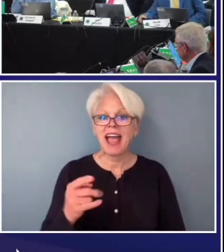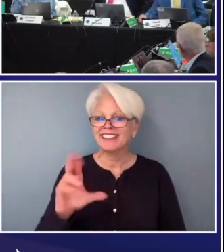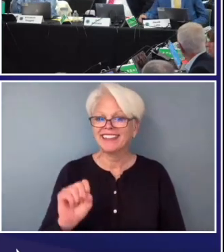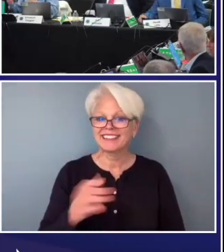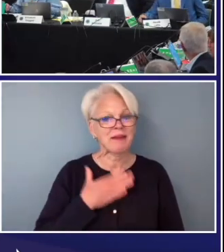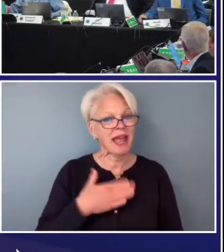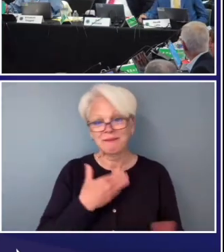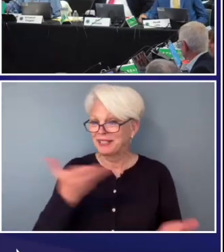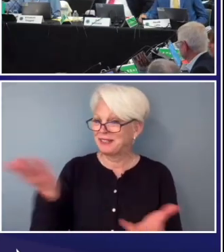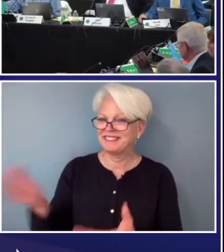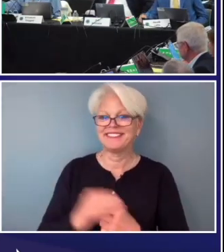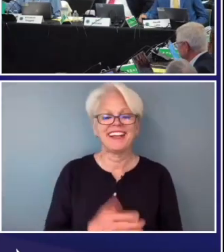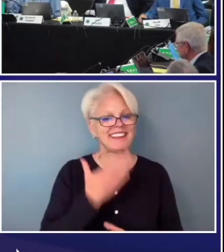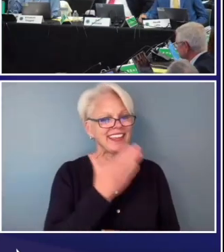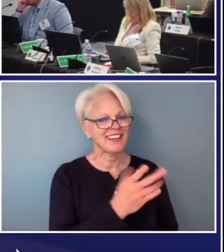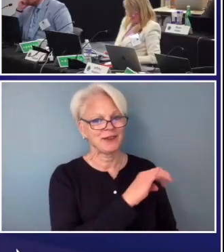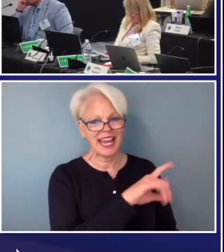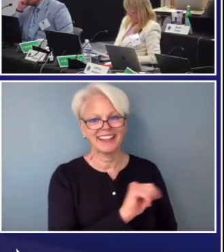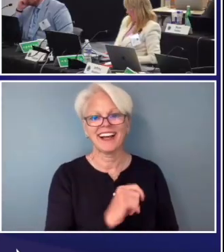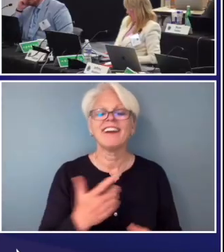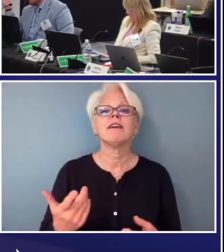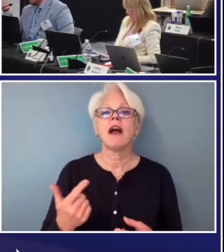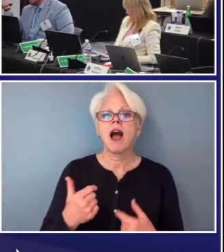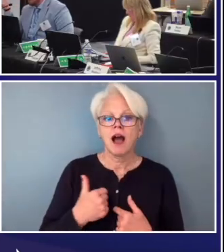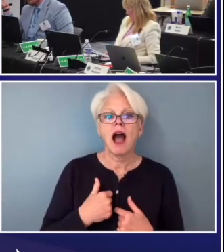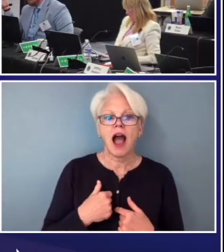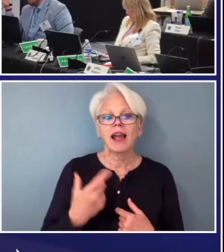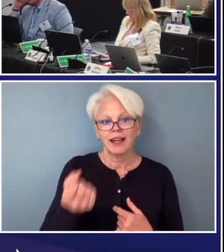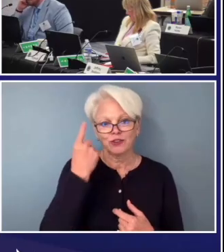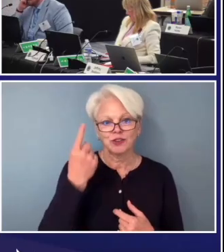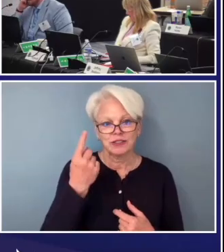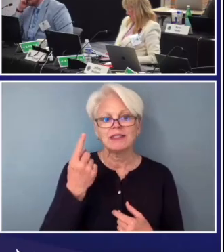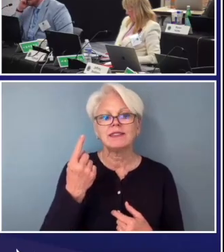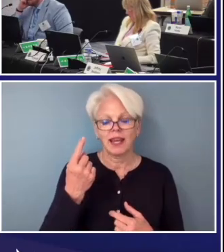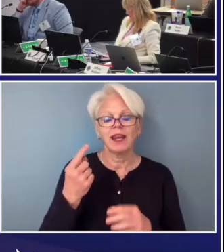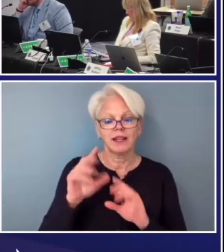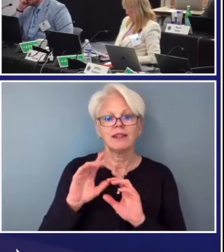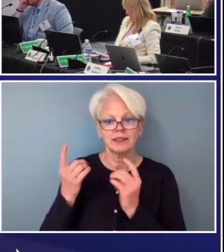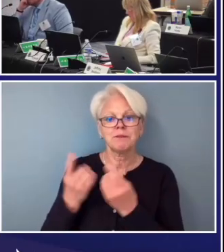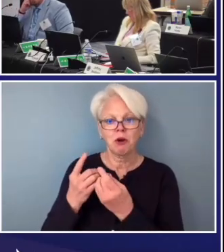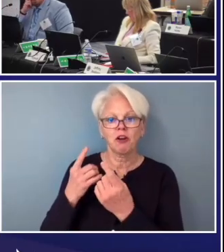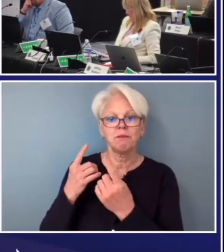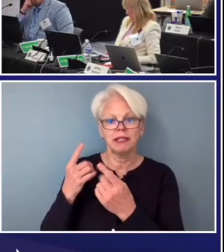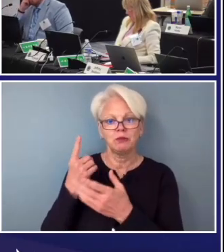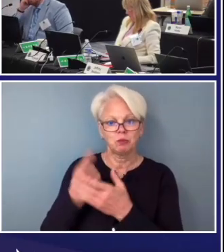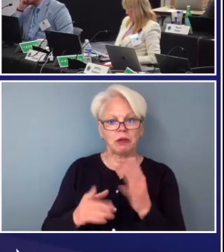Thank you, Kayla. Yeah, I certainly understand the direction the department is going and I do think it is a step in the right direction, but I think Jennifer